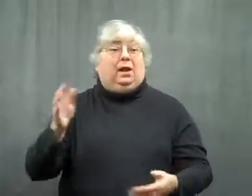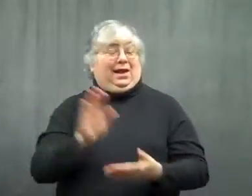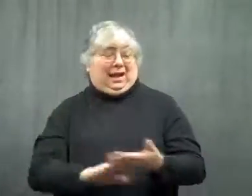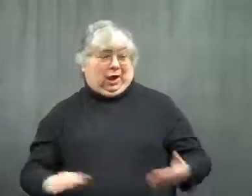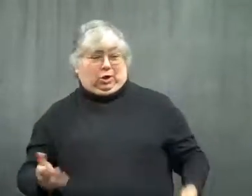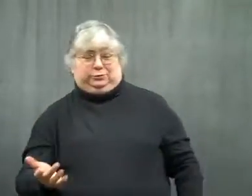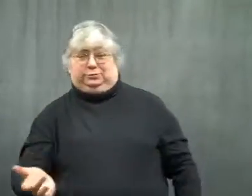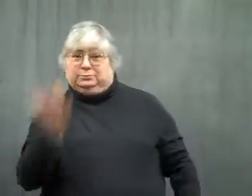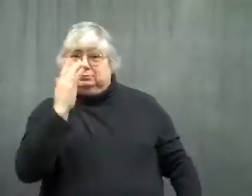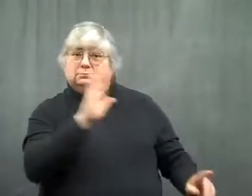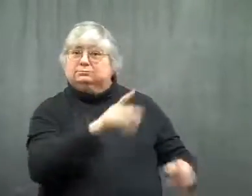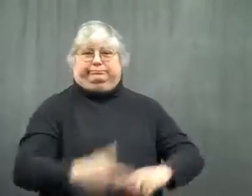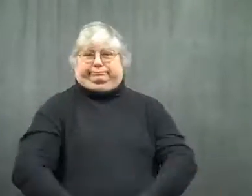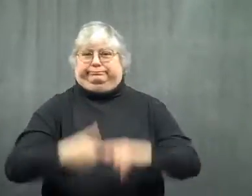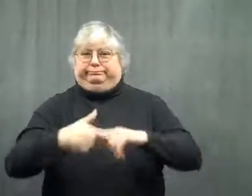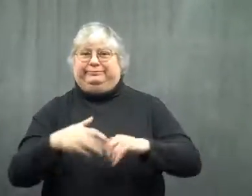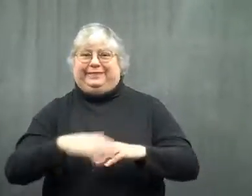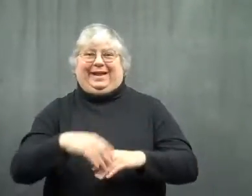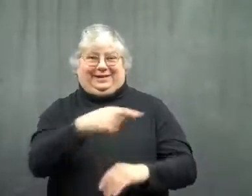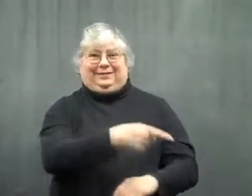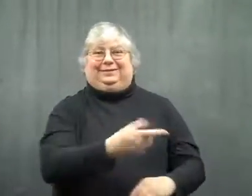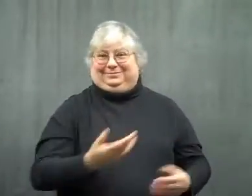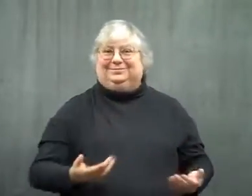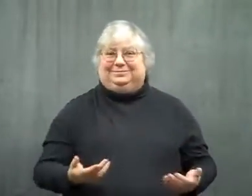The college suspended him.